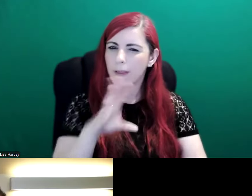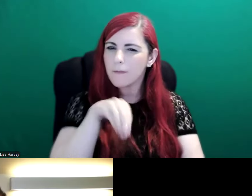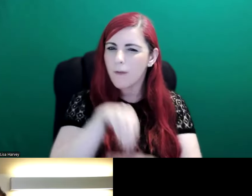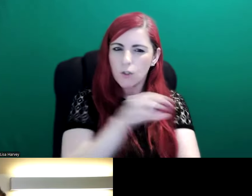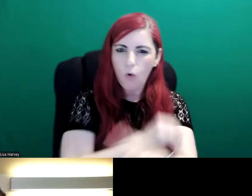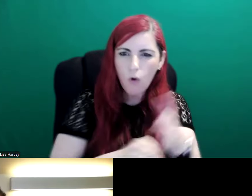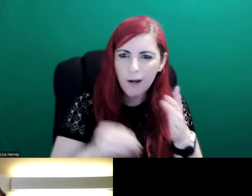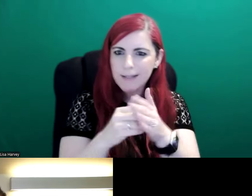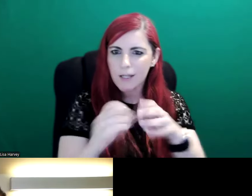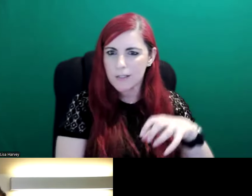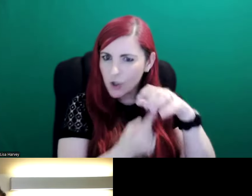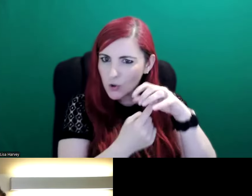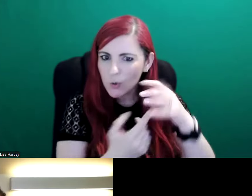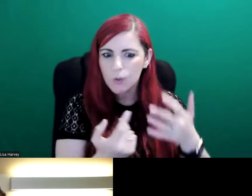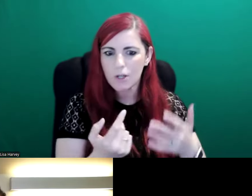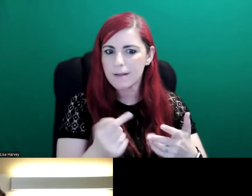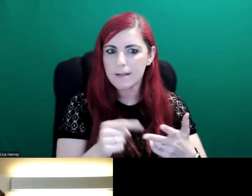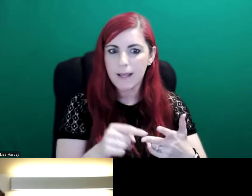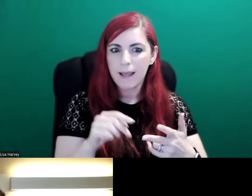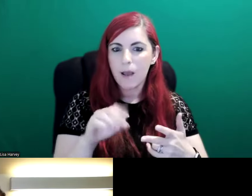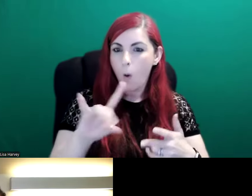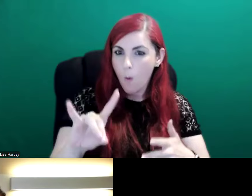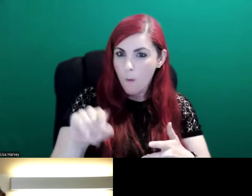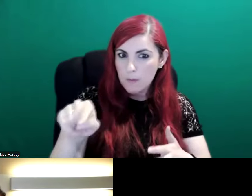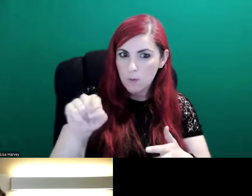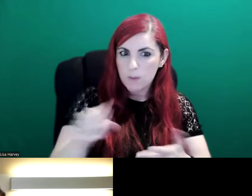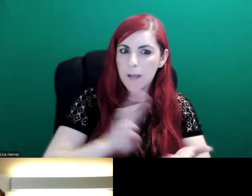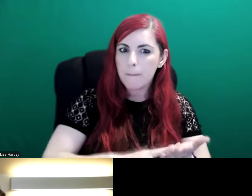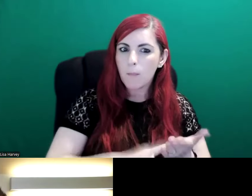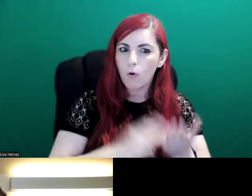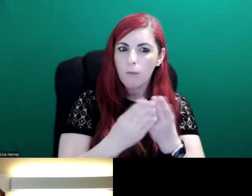level. Evie Hone was a member of the board of the National Gallery for something like